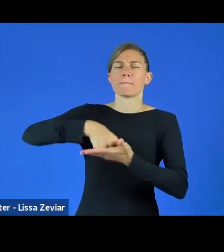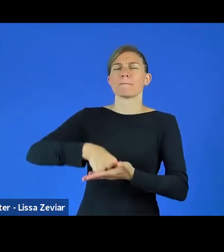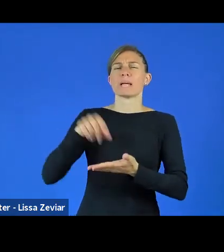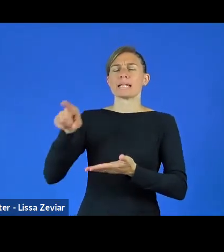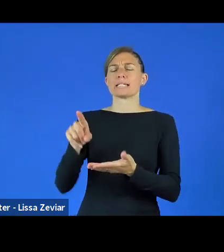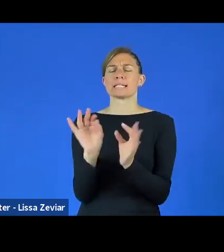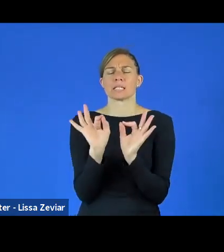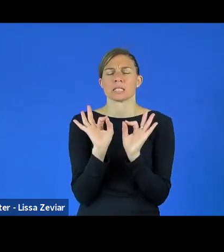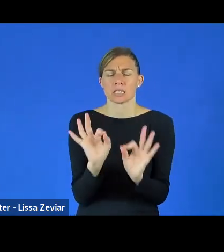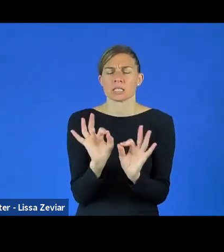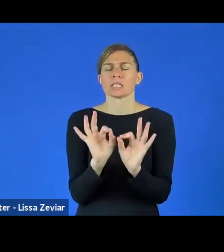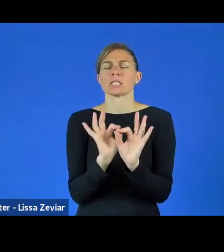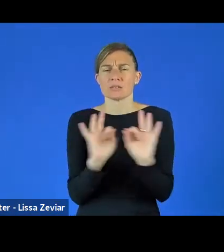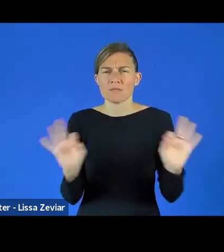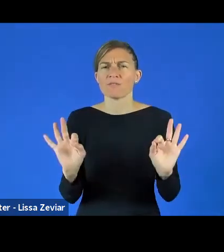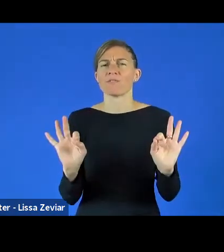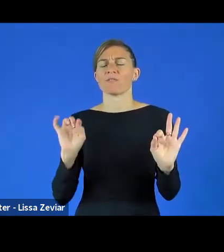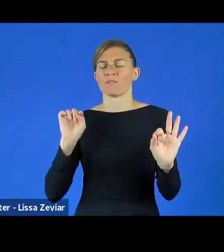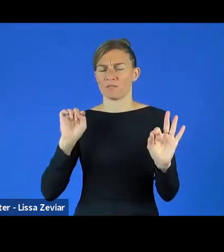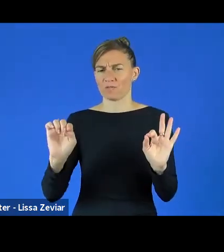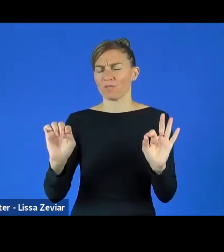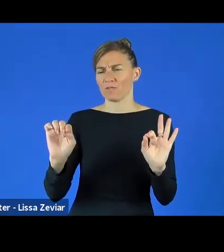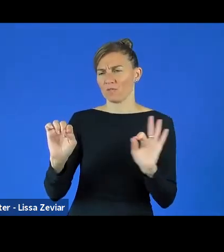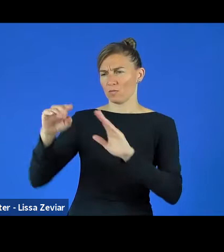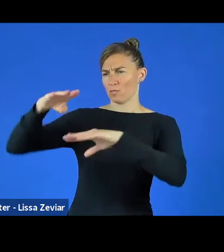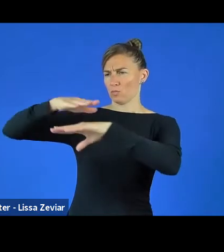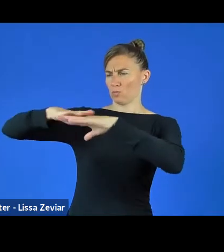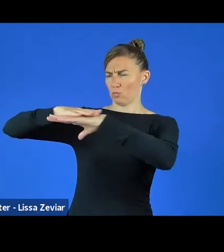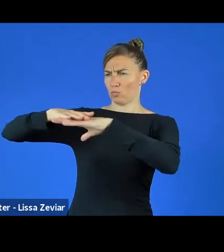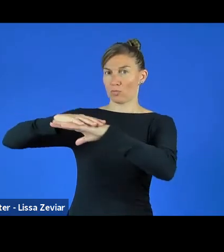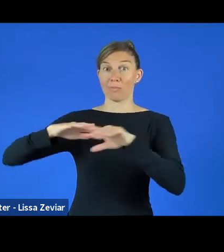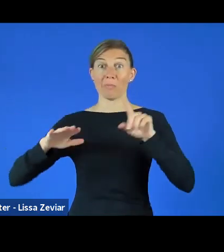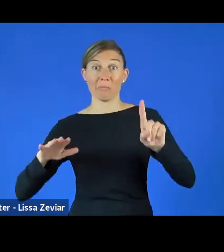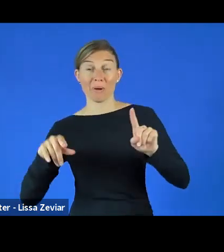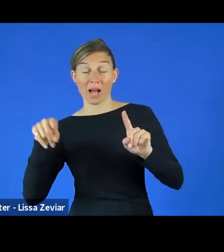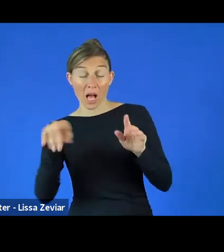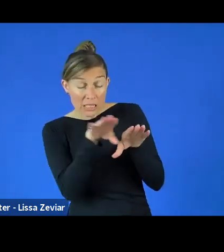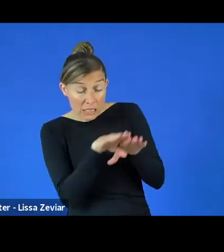The technical solutions are left to the European standards and the standardisation organisations.